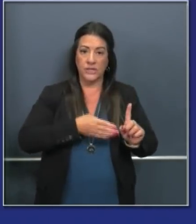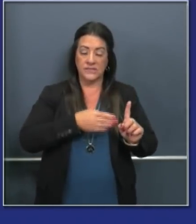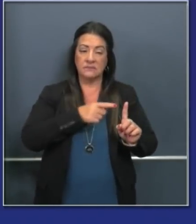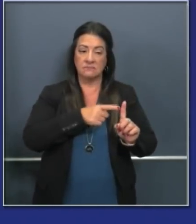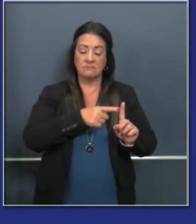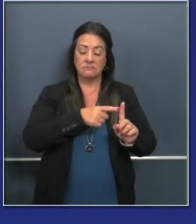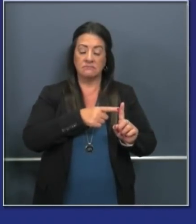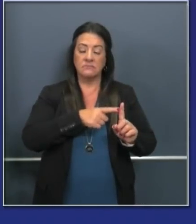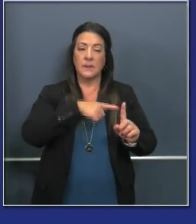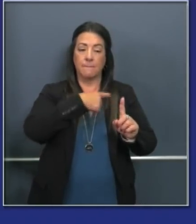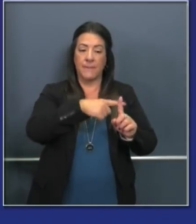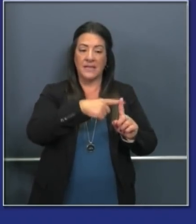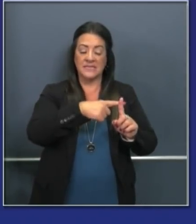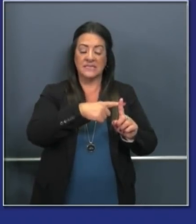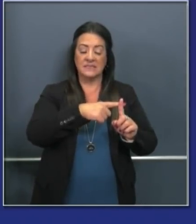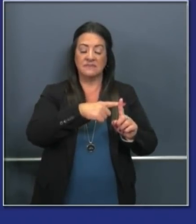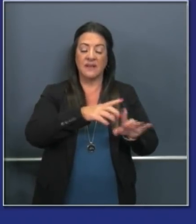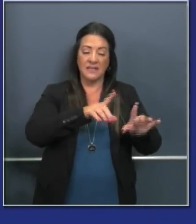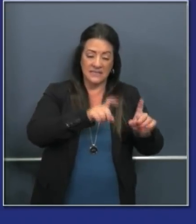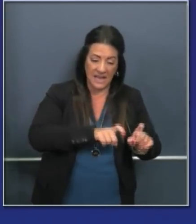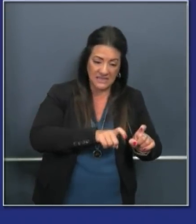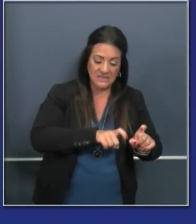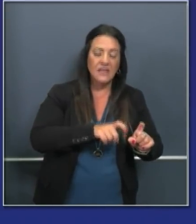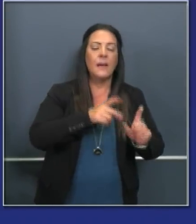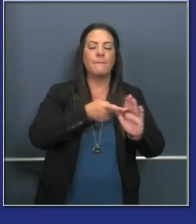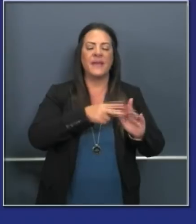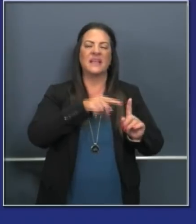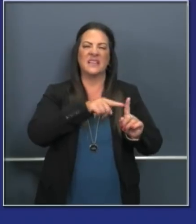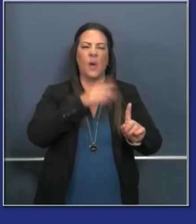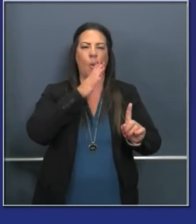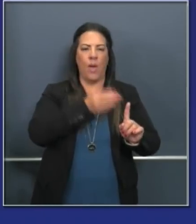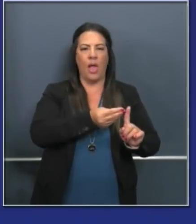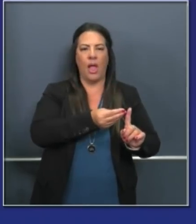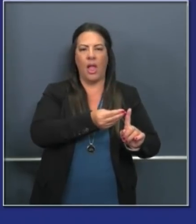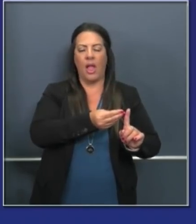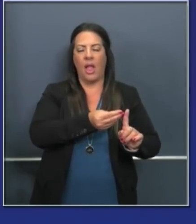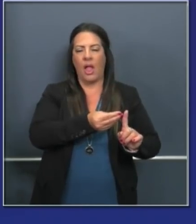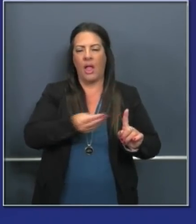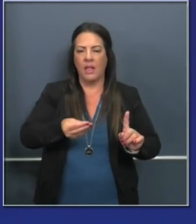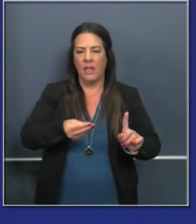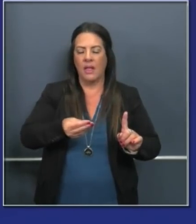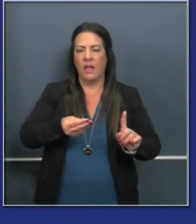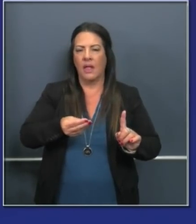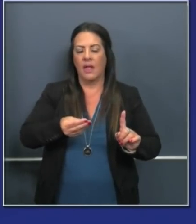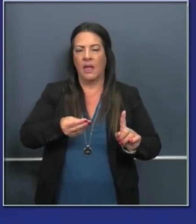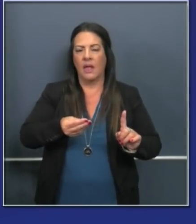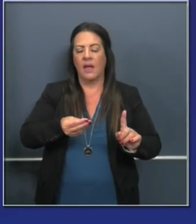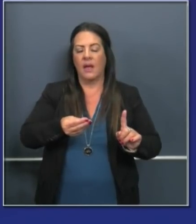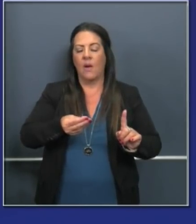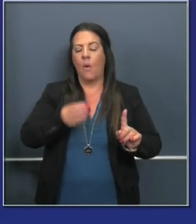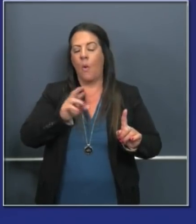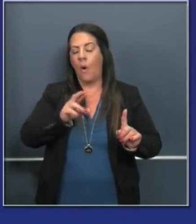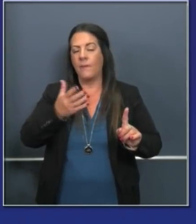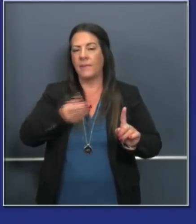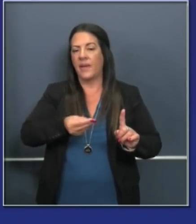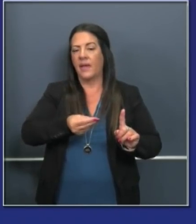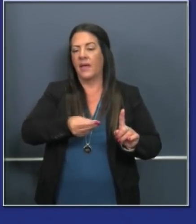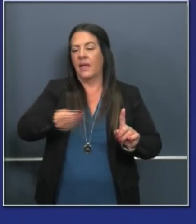ARE EFFECTIVE. THIS NOTION THAT ONE INFECTED PERSON. IF THE ARE EFFECTIVE IS ONE THAT PERSON IS GOING TO INFECT ONE